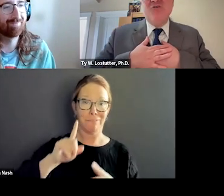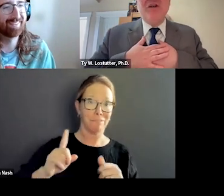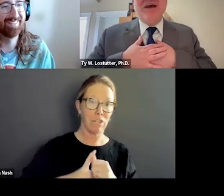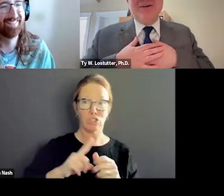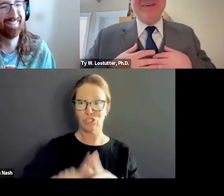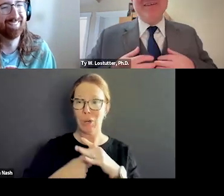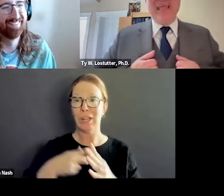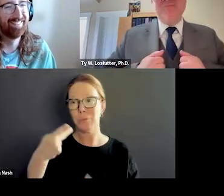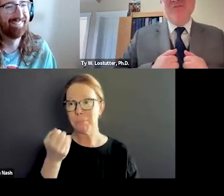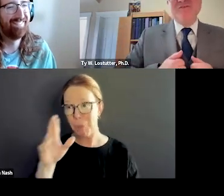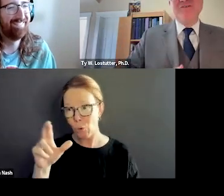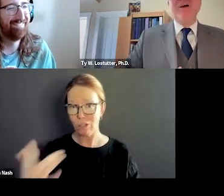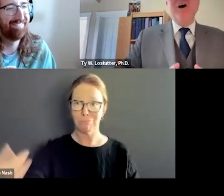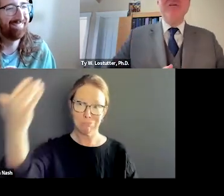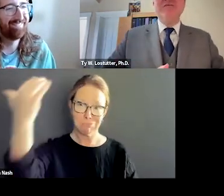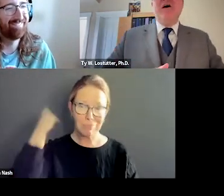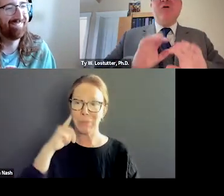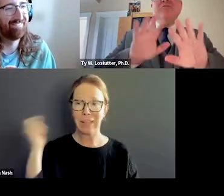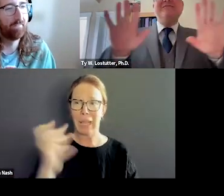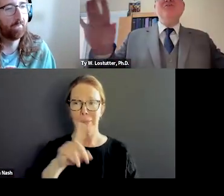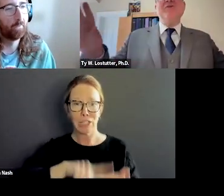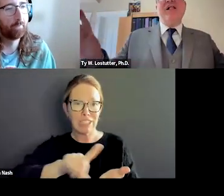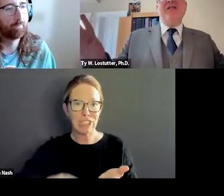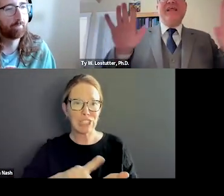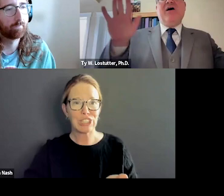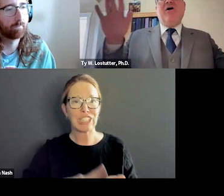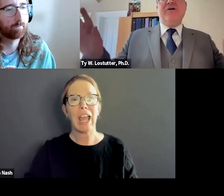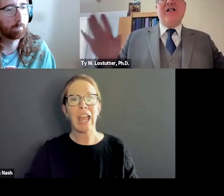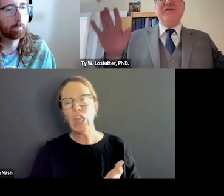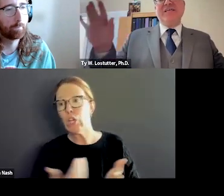So when I started in gambling research, what was what was the new element that all the college